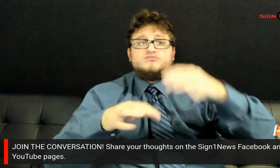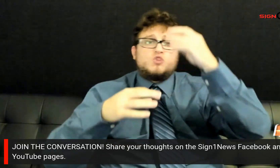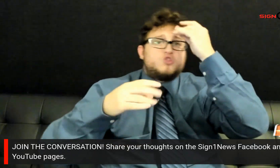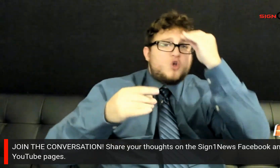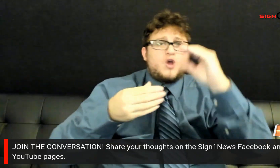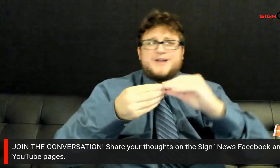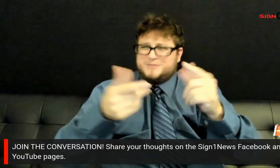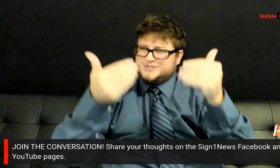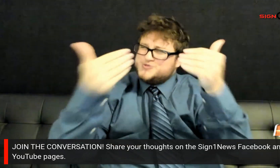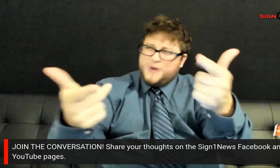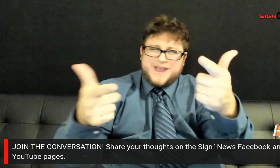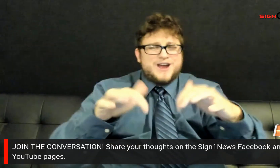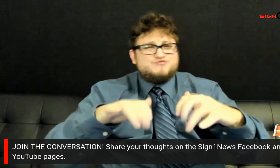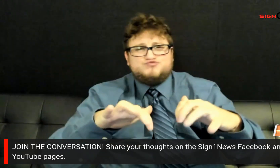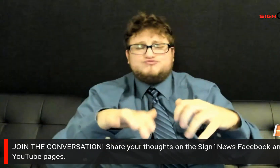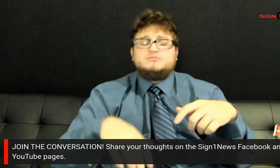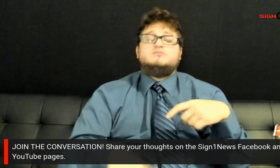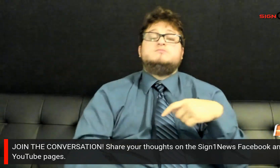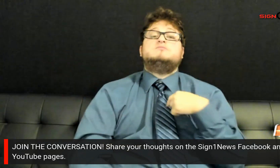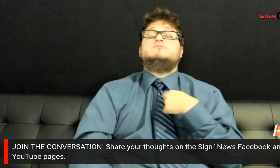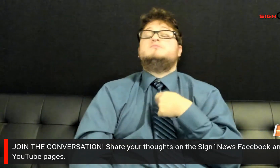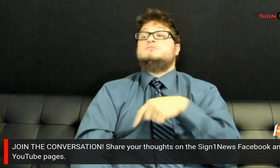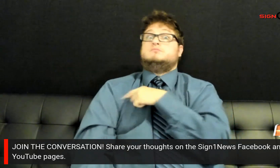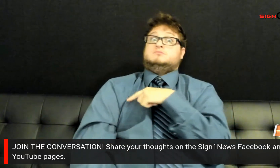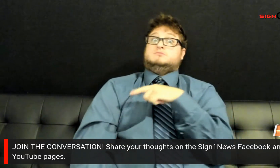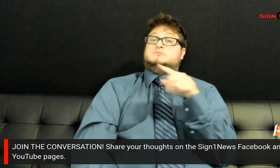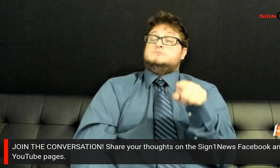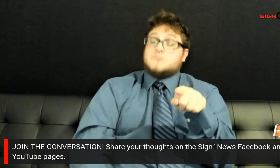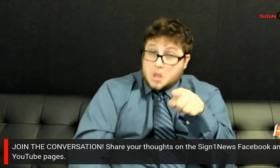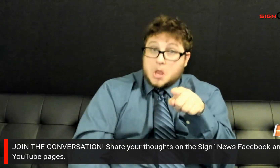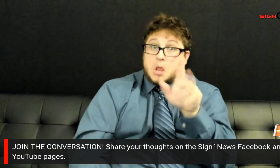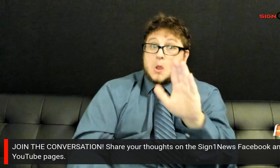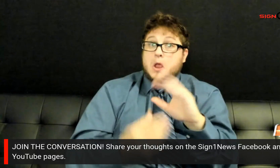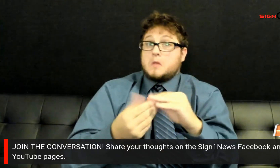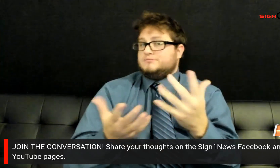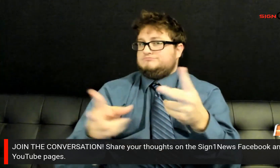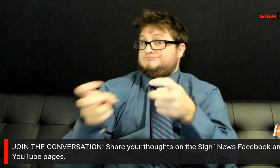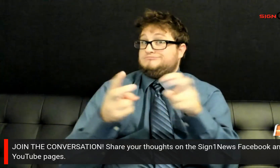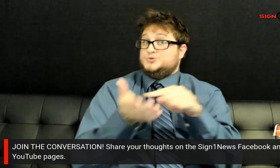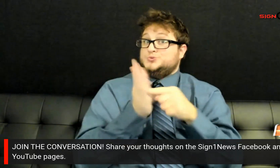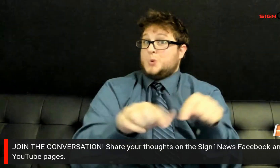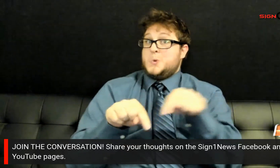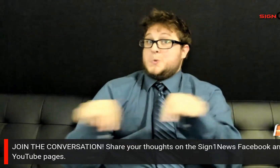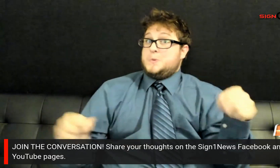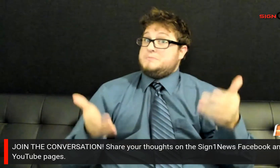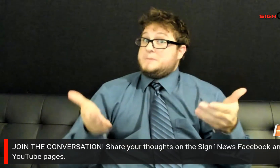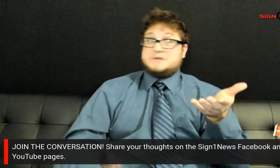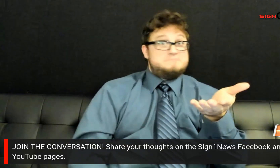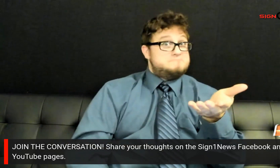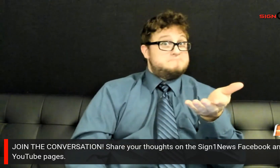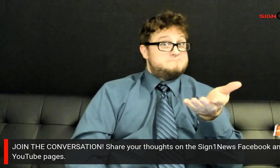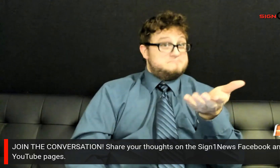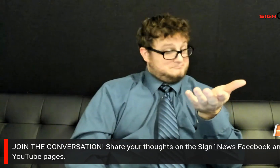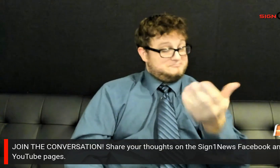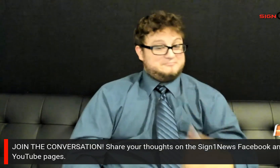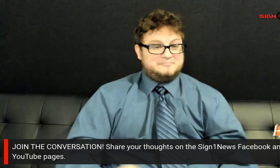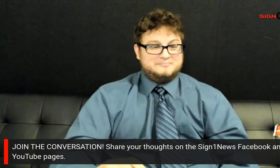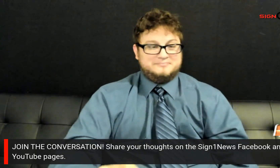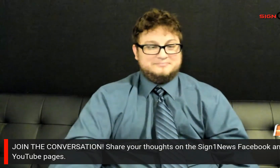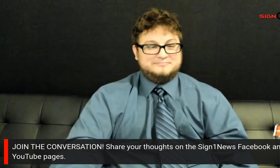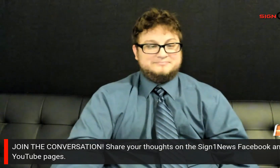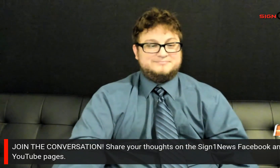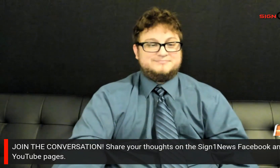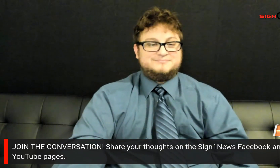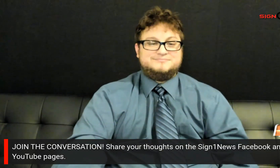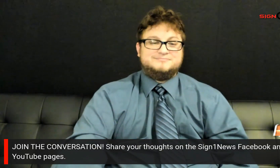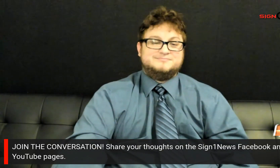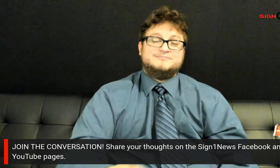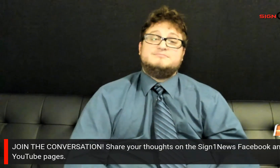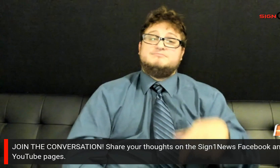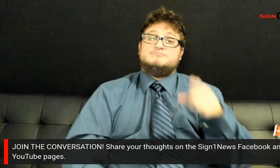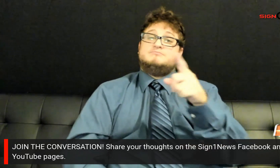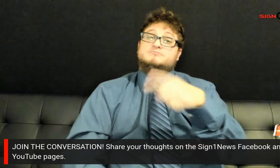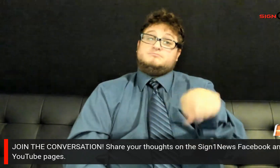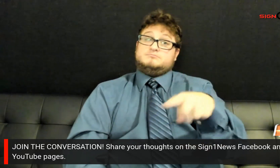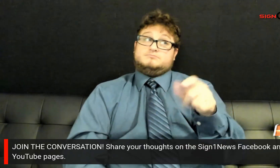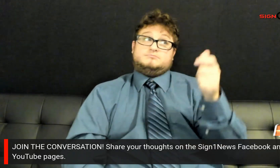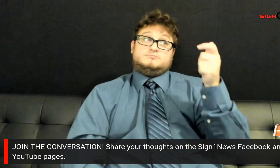at any time during any of the live shows we might even share your comment